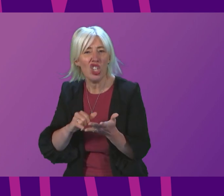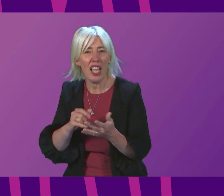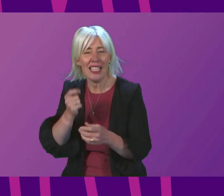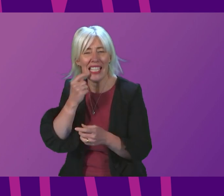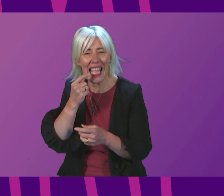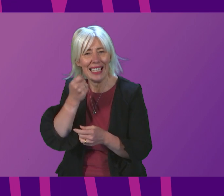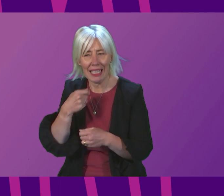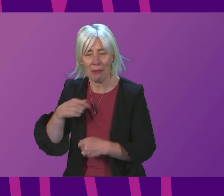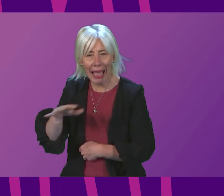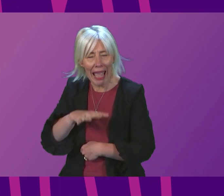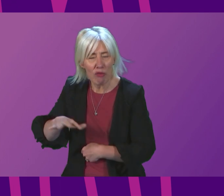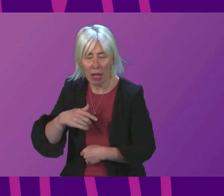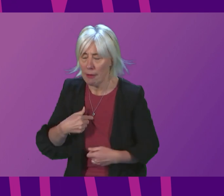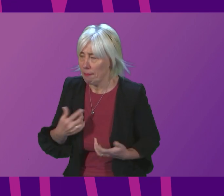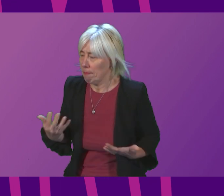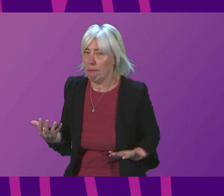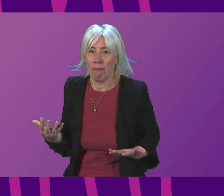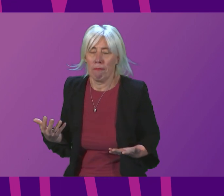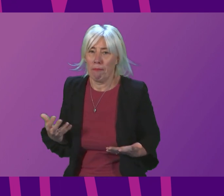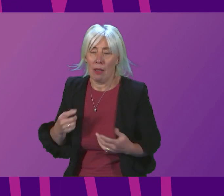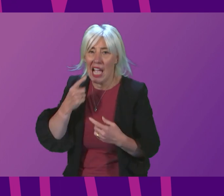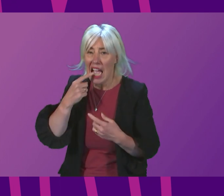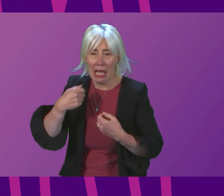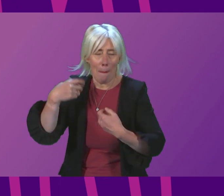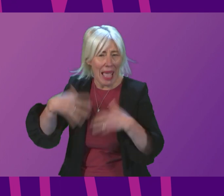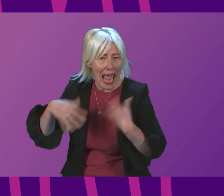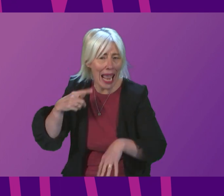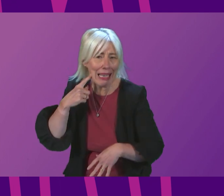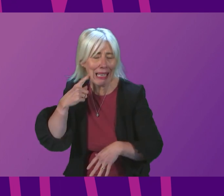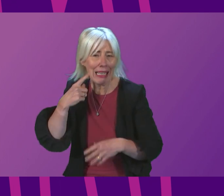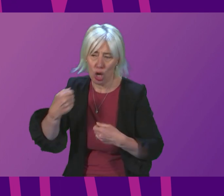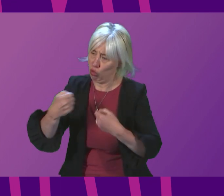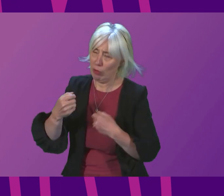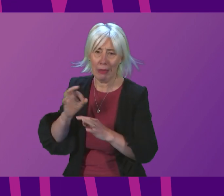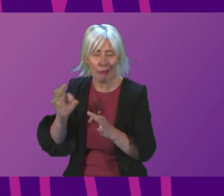they have been left with untreated dental pain and conditions and that they often miss